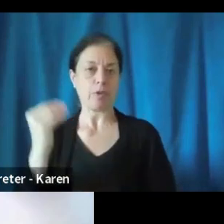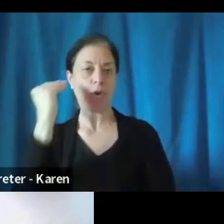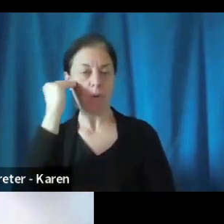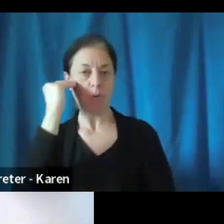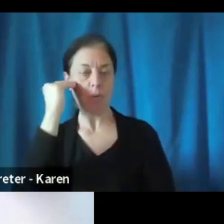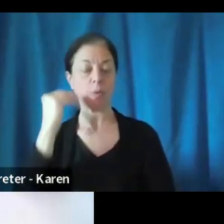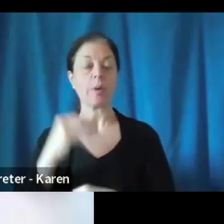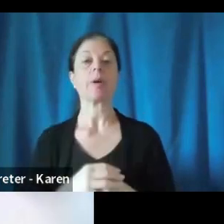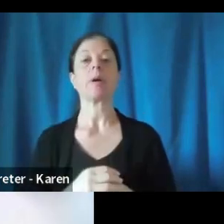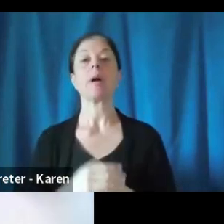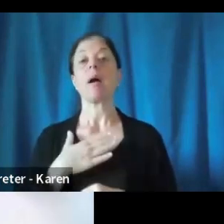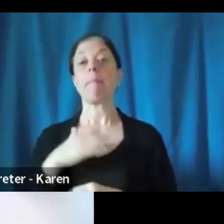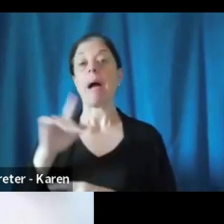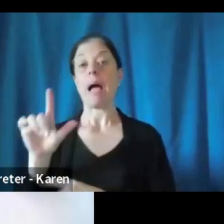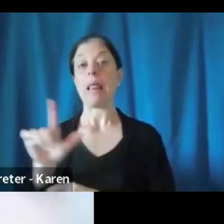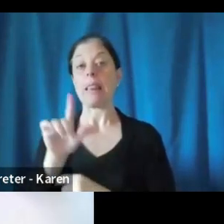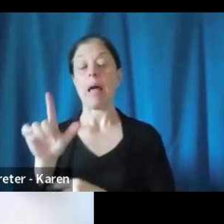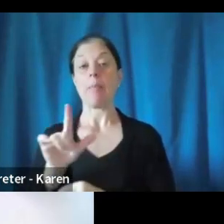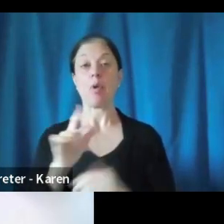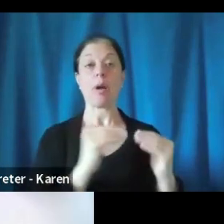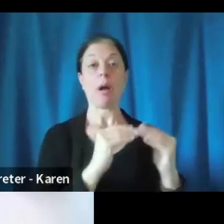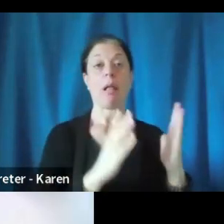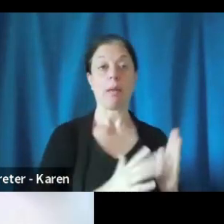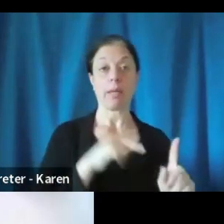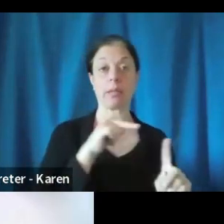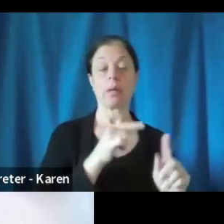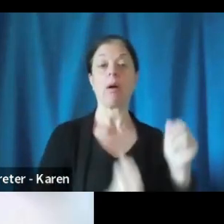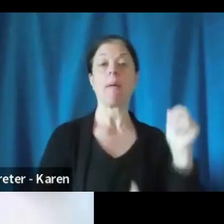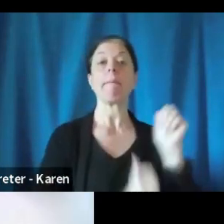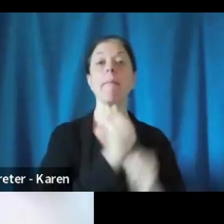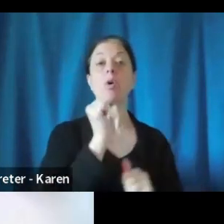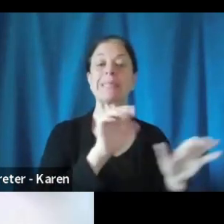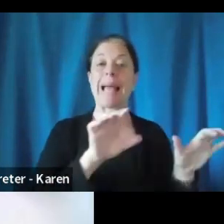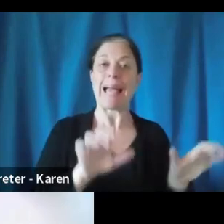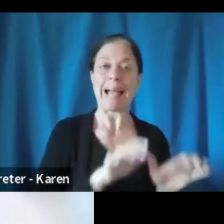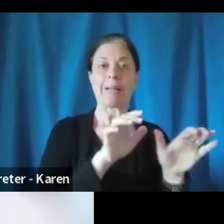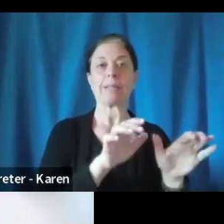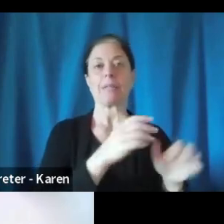neuro divergence and chronic illness staff association, so I happen to know